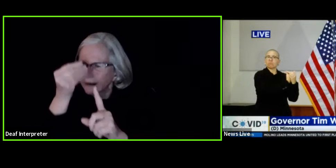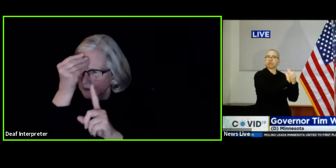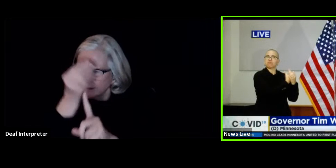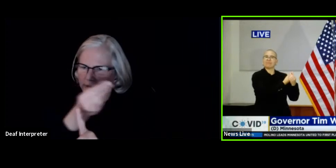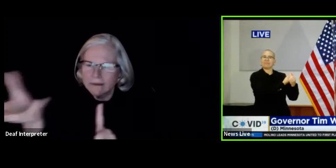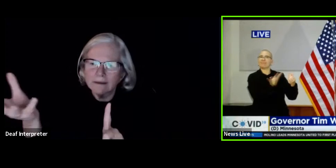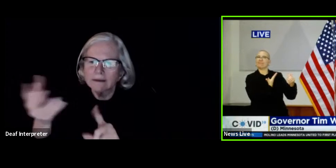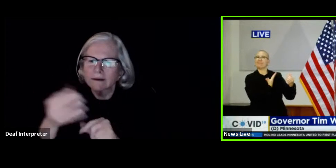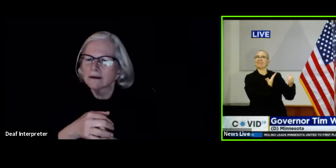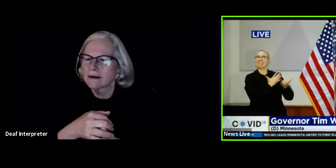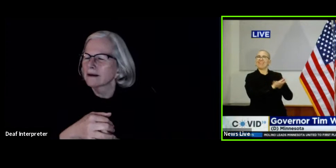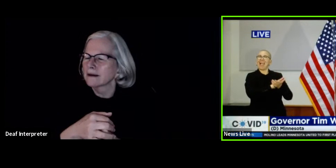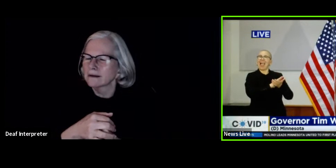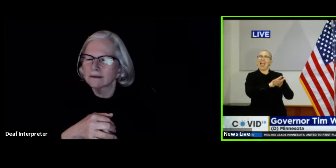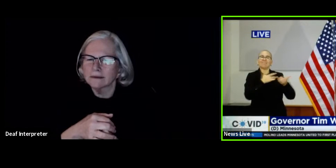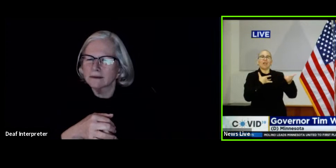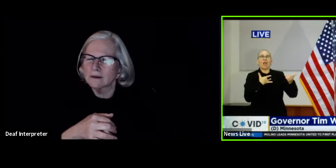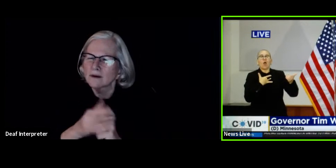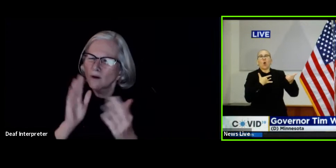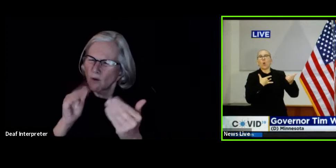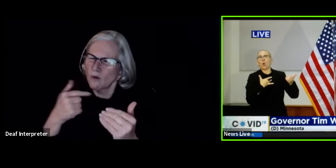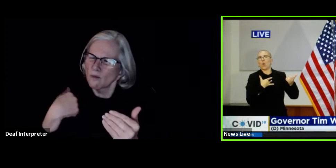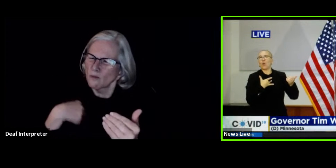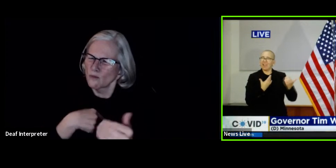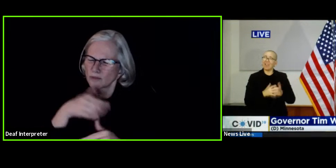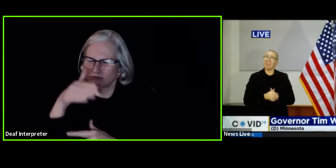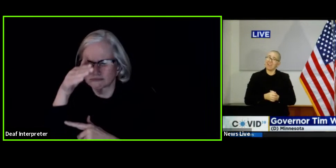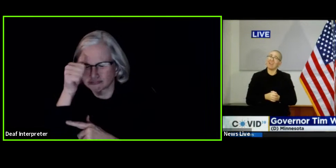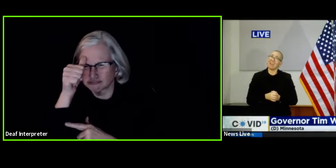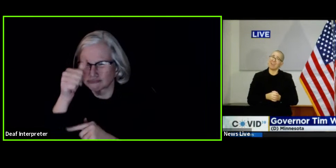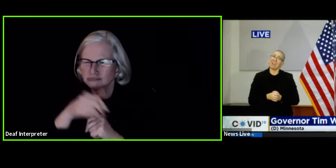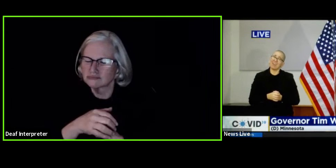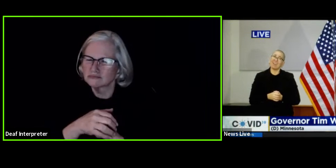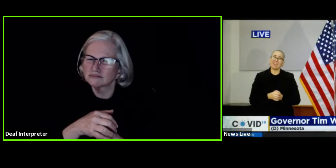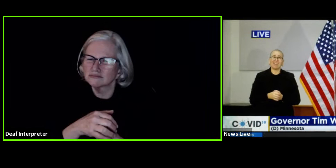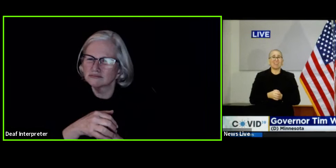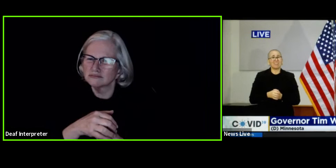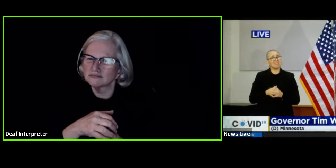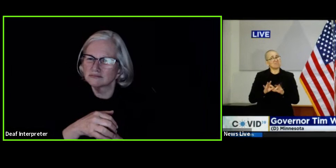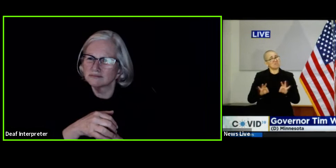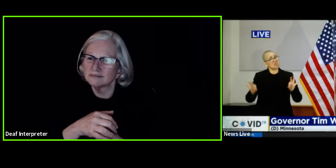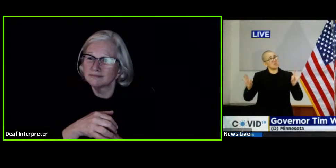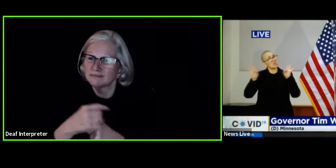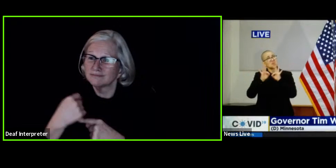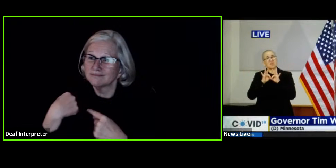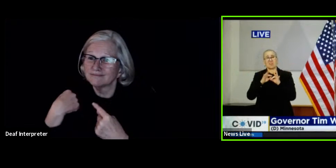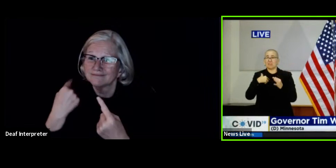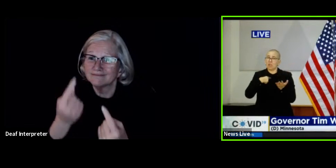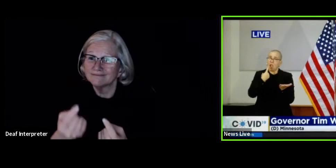CITIZEN AND PASS IT ON. AGAIN, I WANT TO JUST TELL YOU,